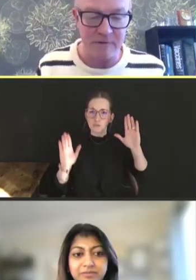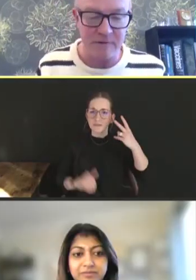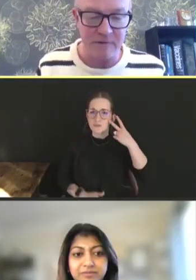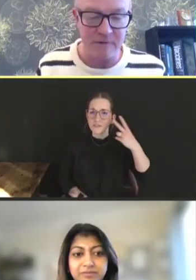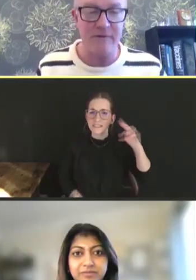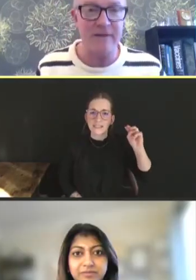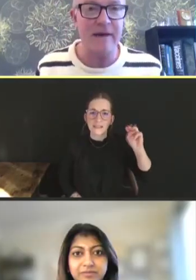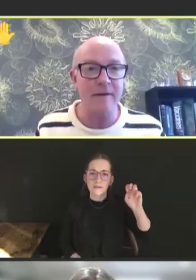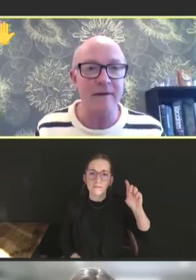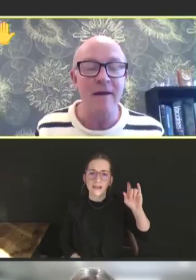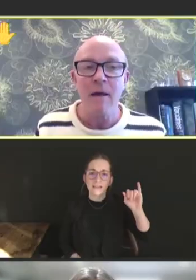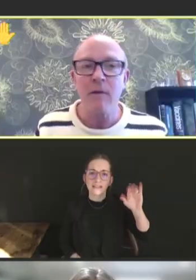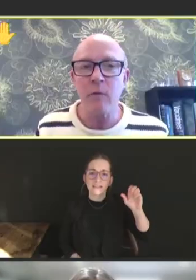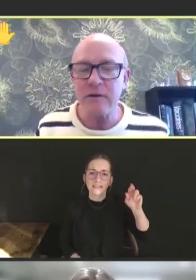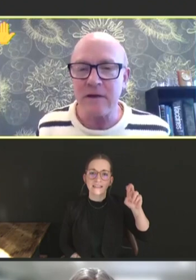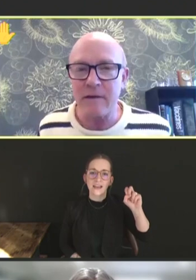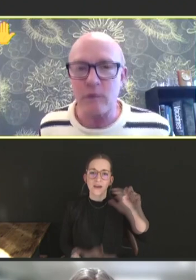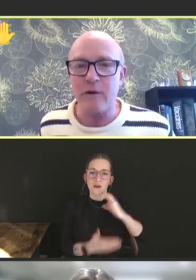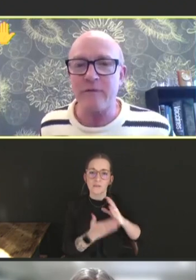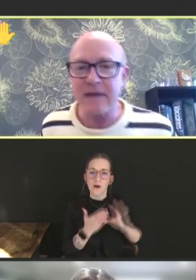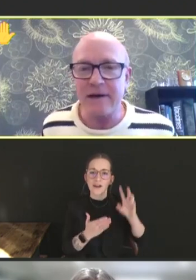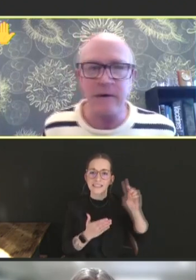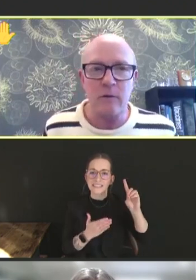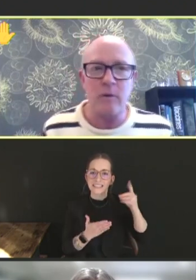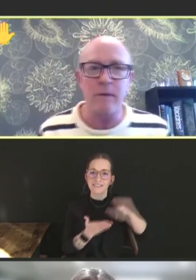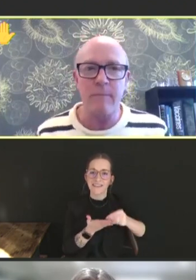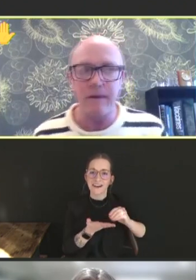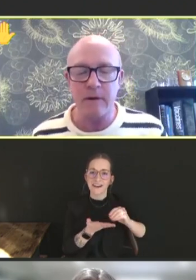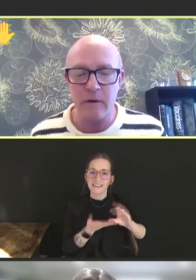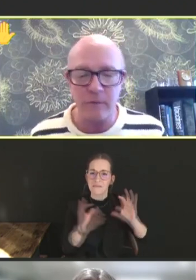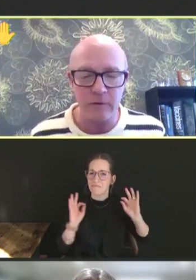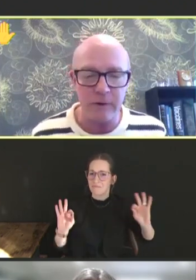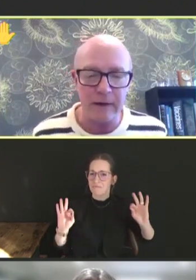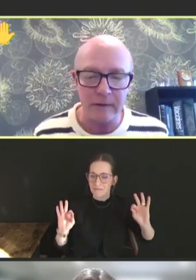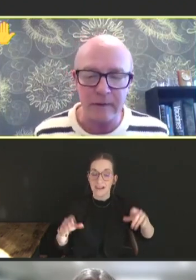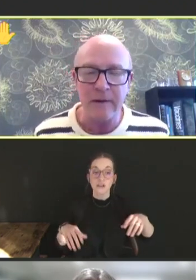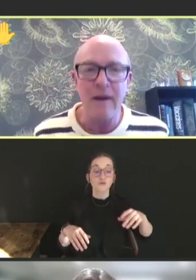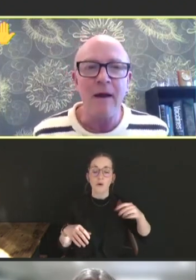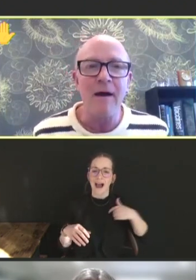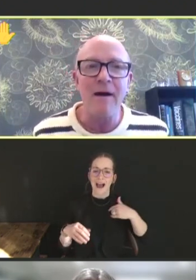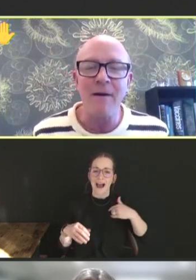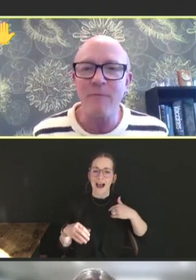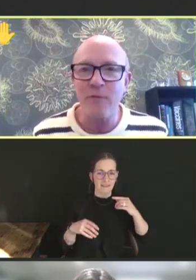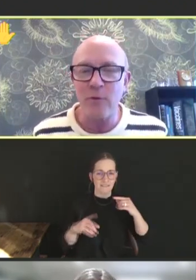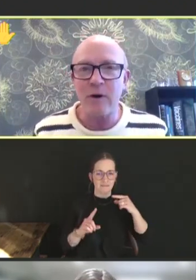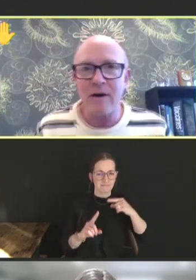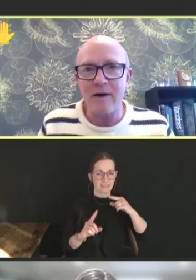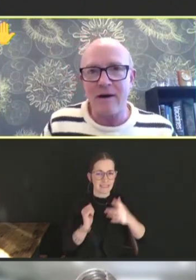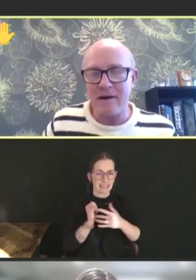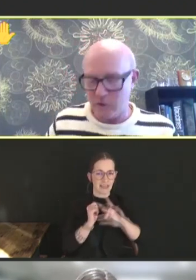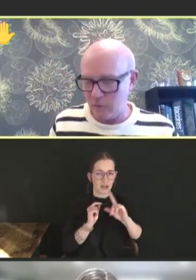So, that was fantastic. The question I had, sort of, a technical one about the coverage rates for IQVIA.